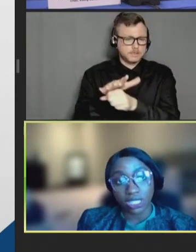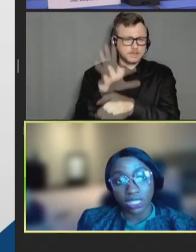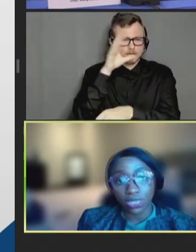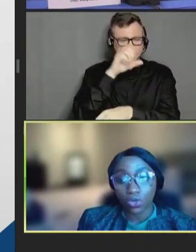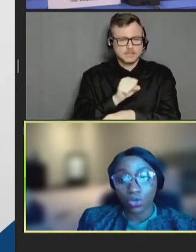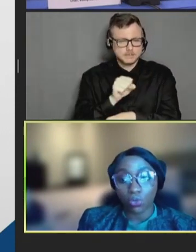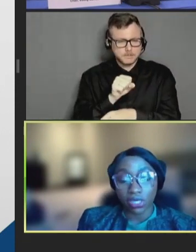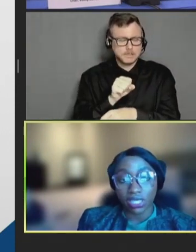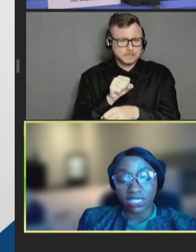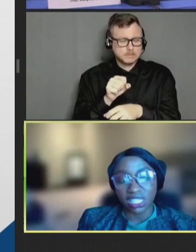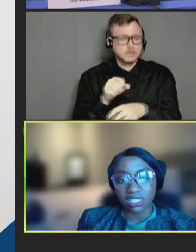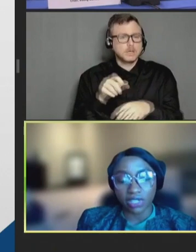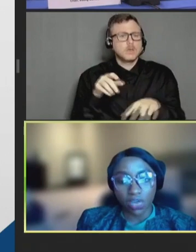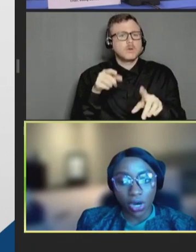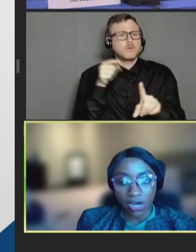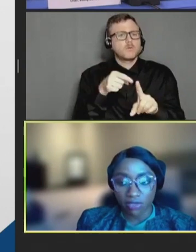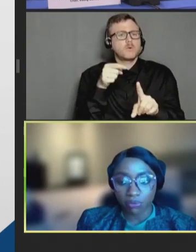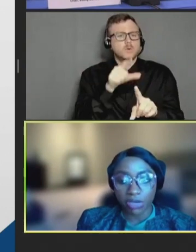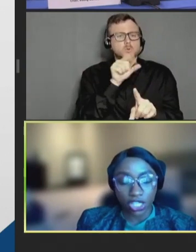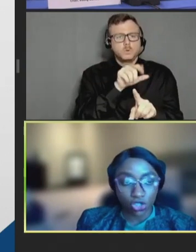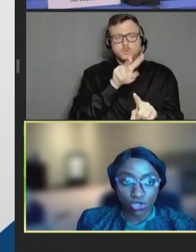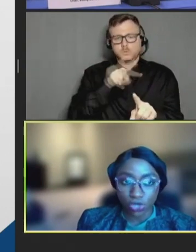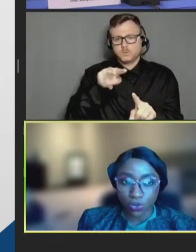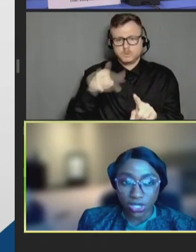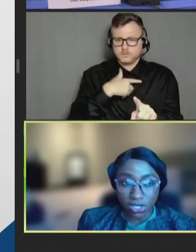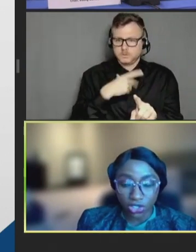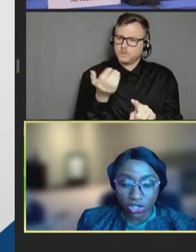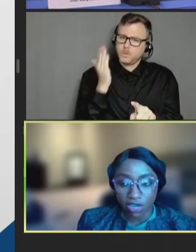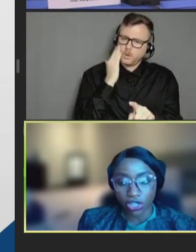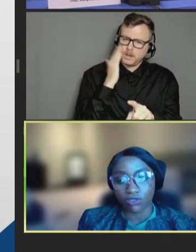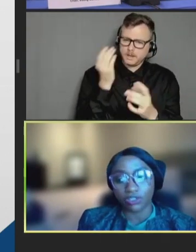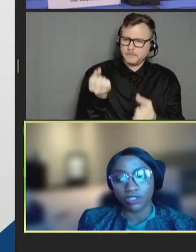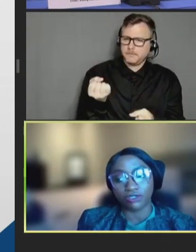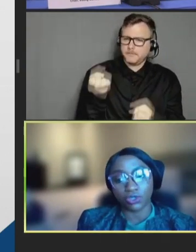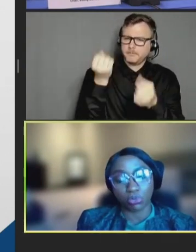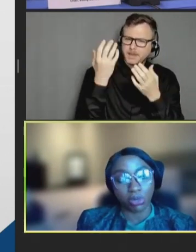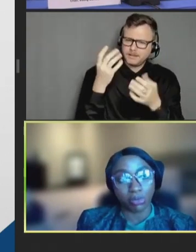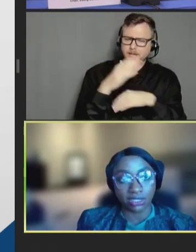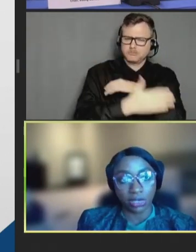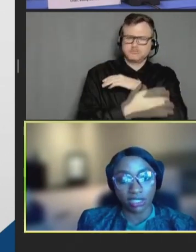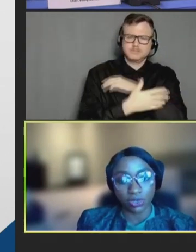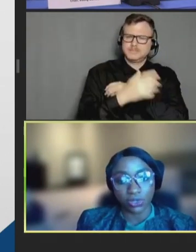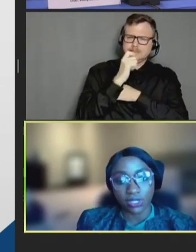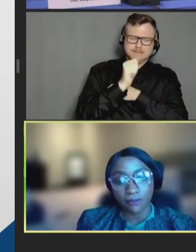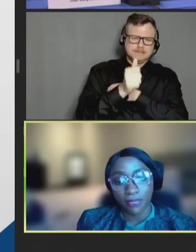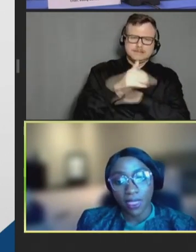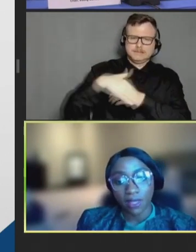we're indicatively aware that many countries will still not have recovered to pre-pandemic levels.